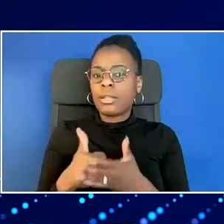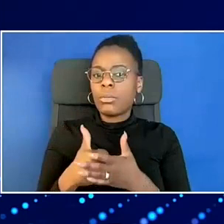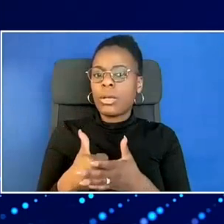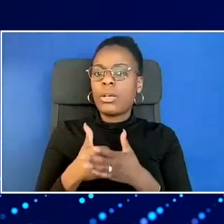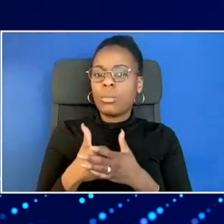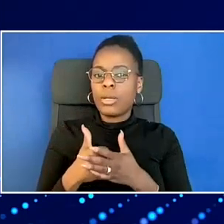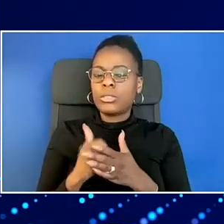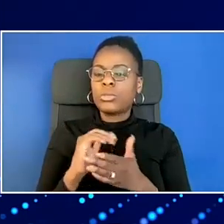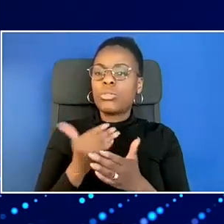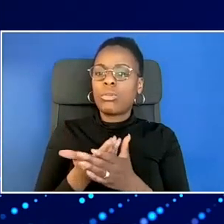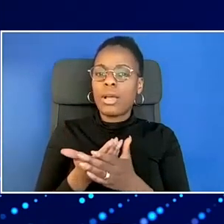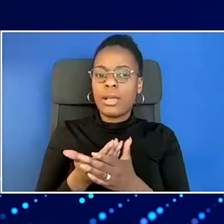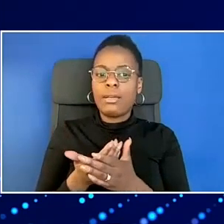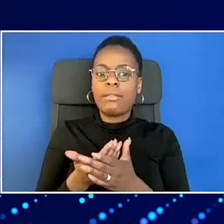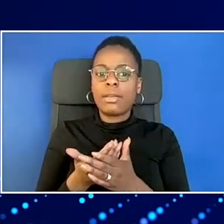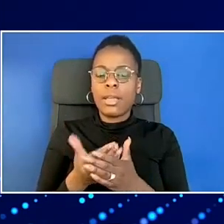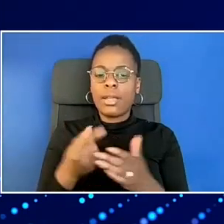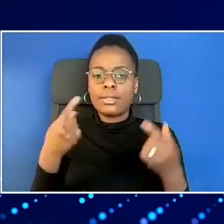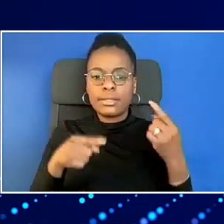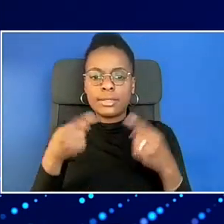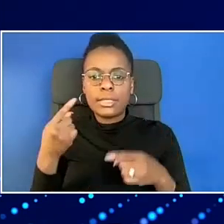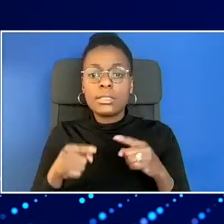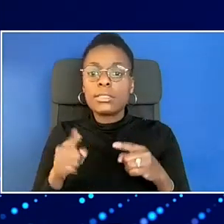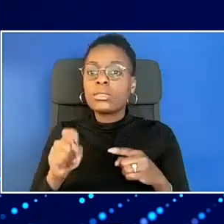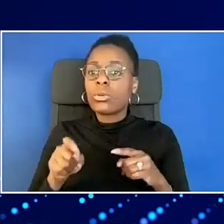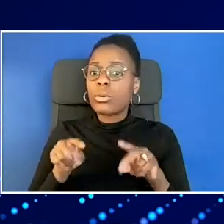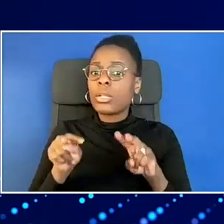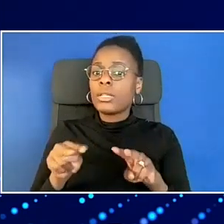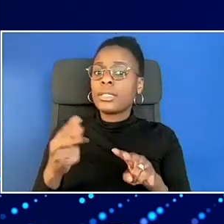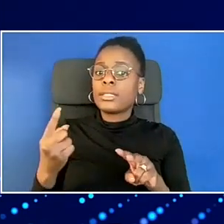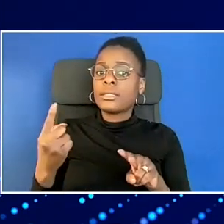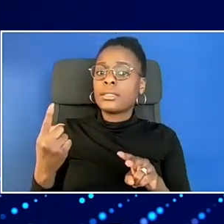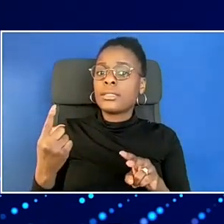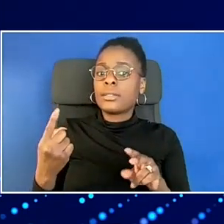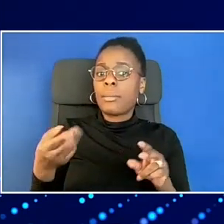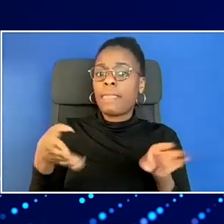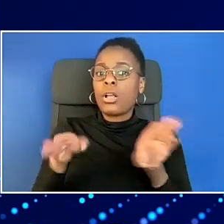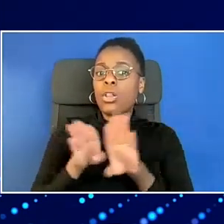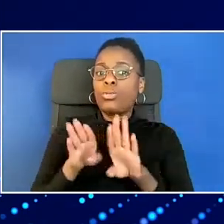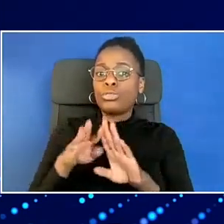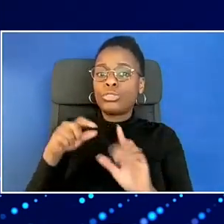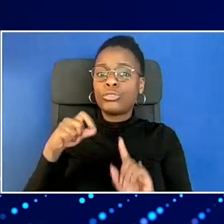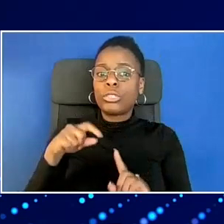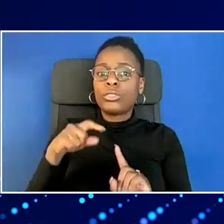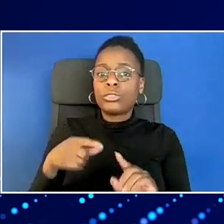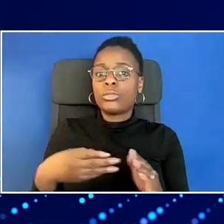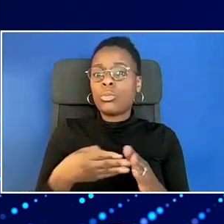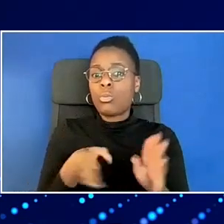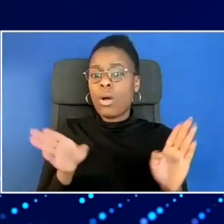could look at some of the sort of closure triggers in general that I think have been widely accepted by this Department and